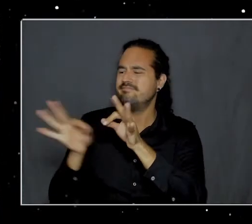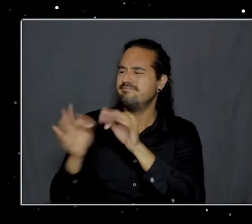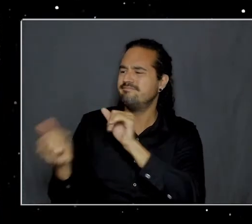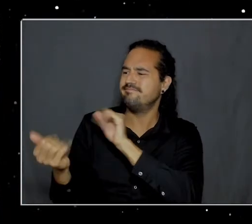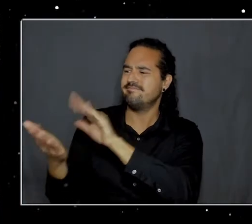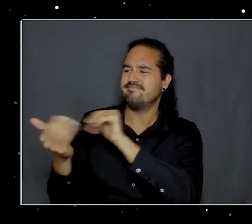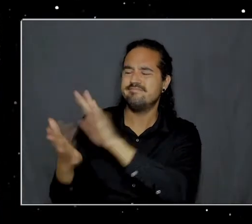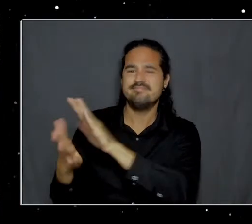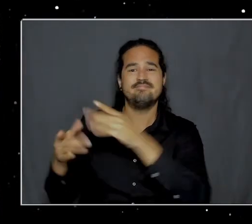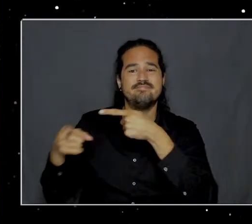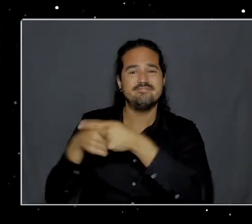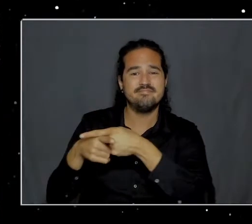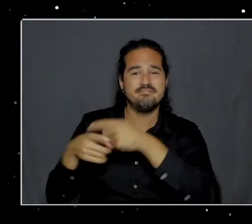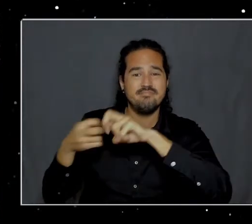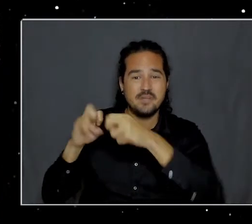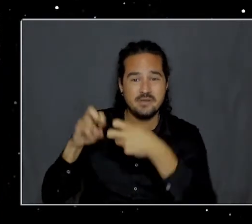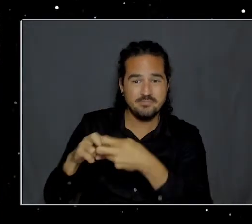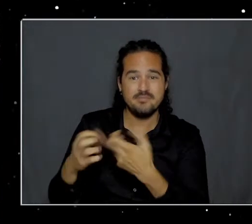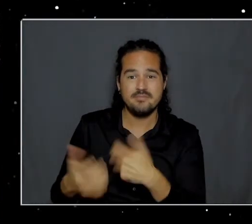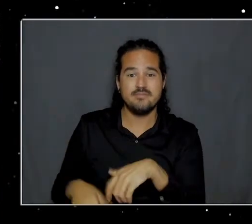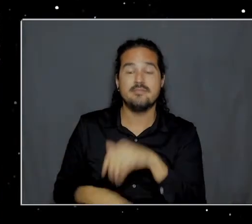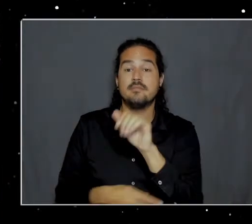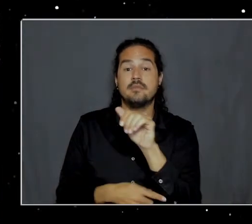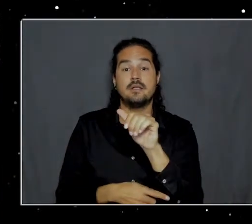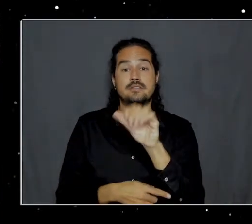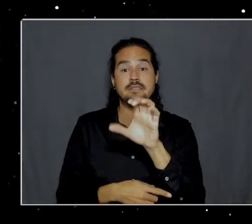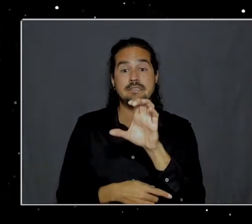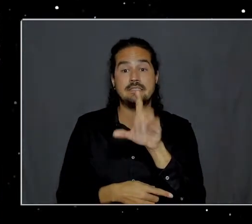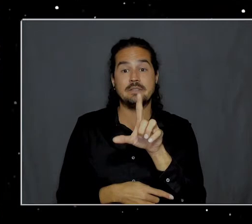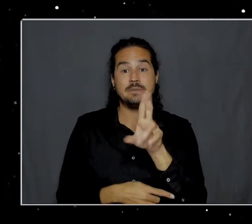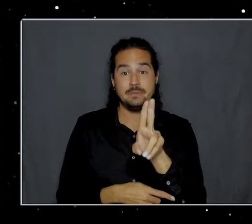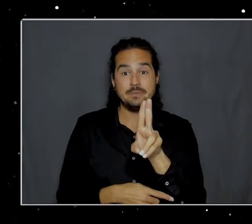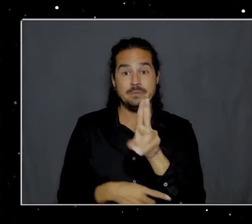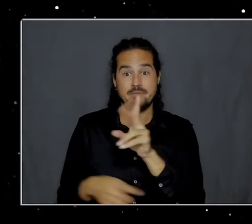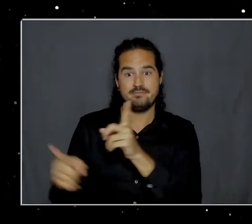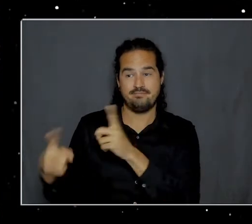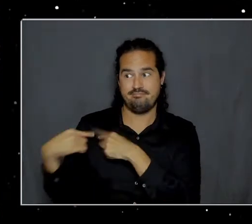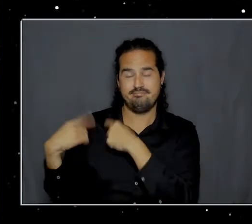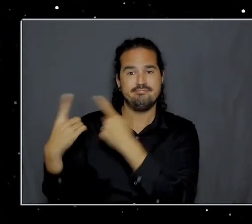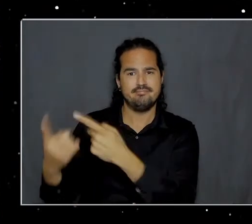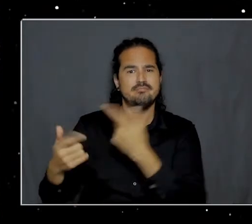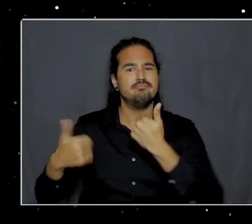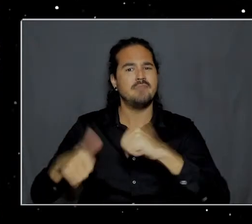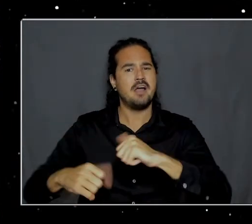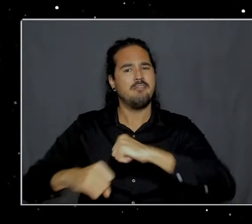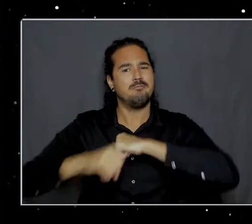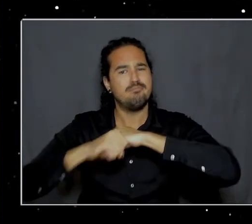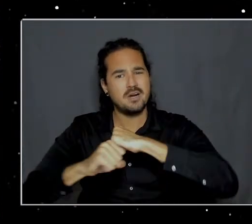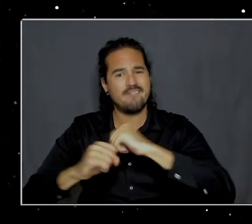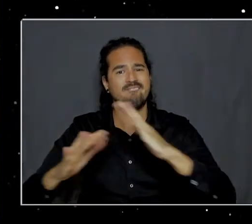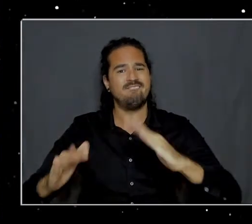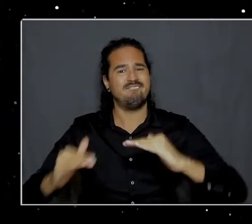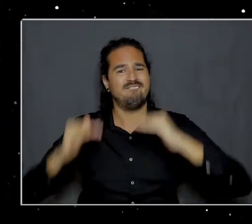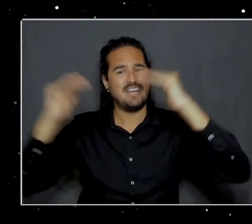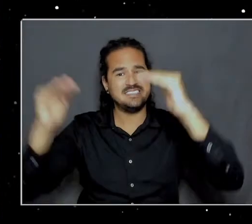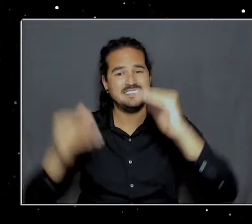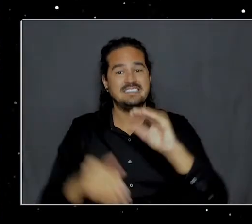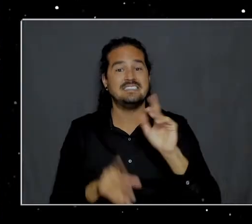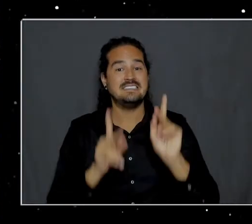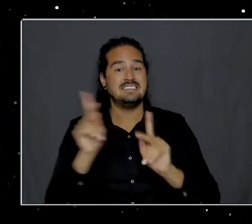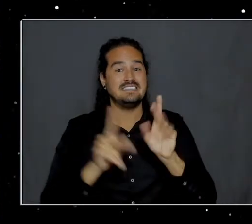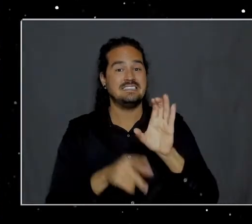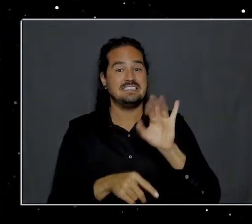SO, THE ACLU, AS YOU WELL KNOW,